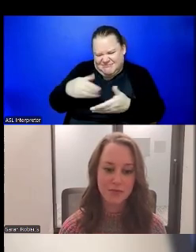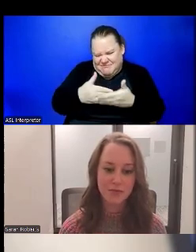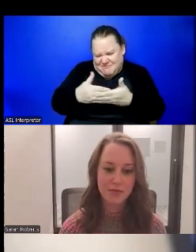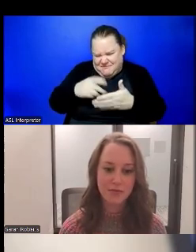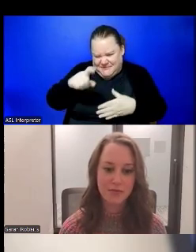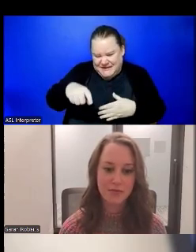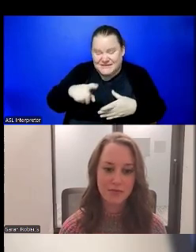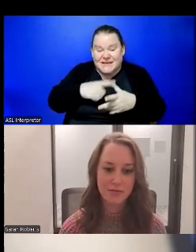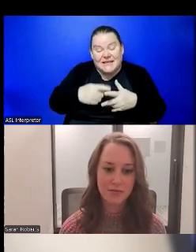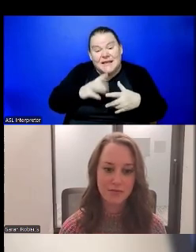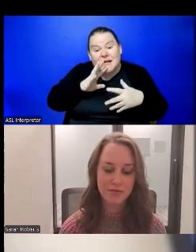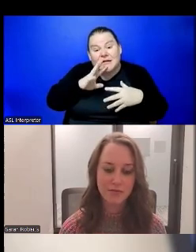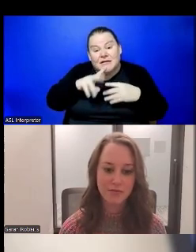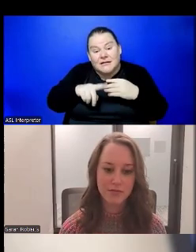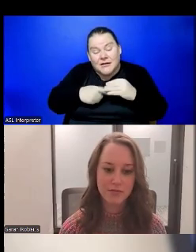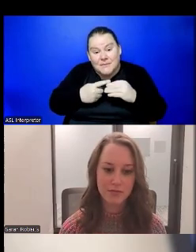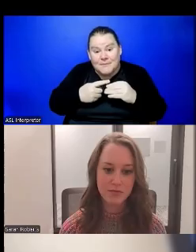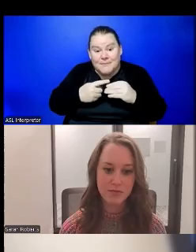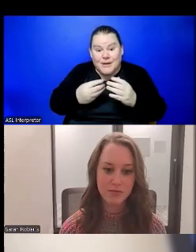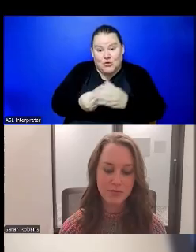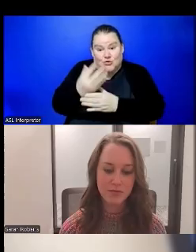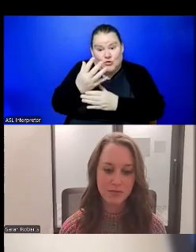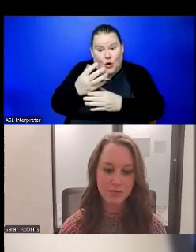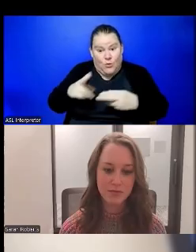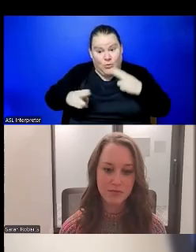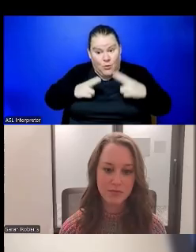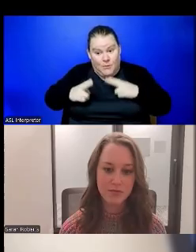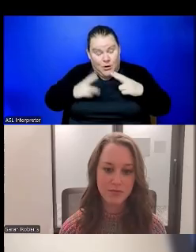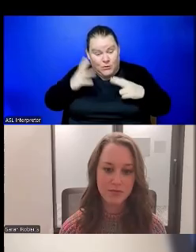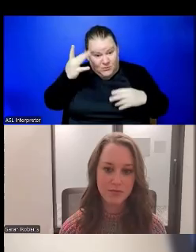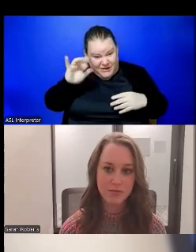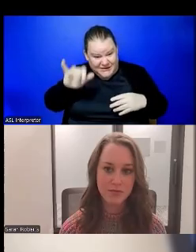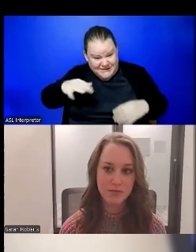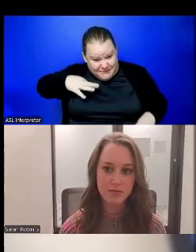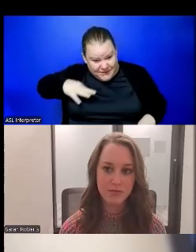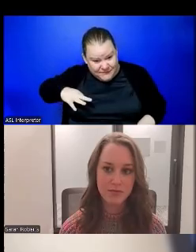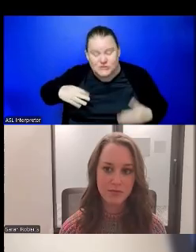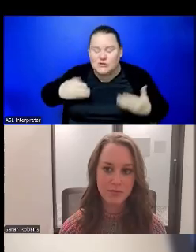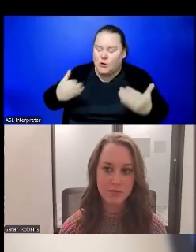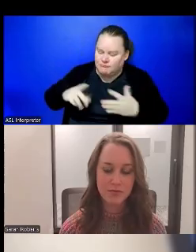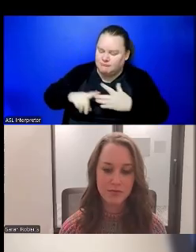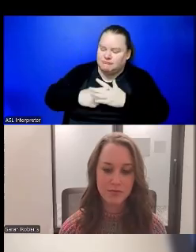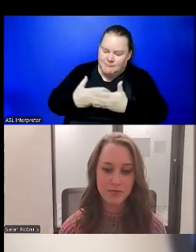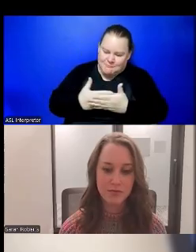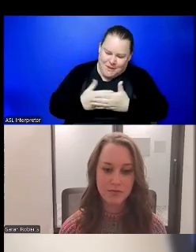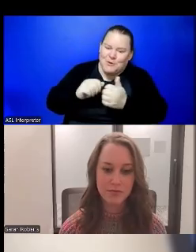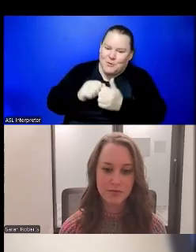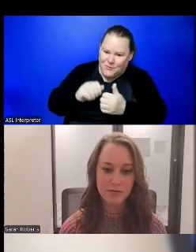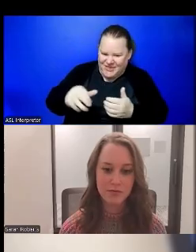hormone and why is that beneficial? And so we get the baby started on that. And then we generally plan for a repeat